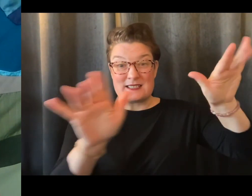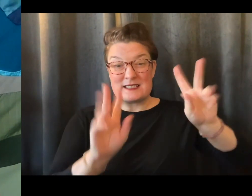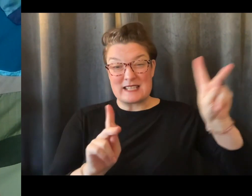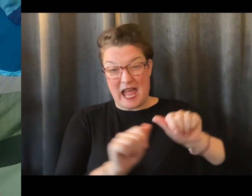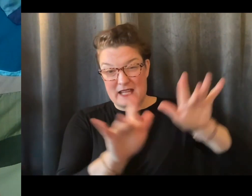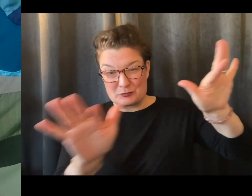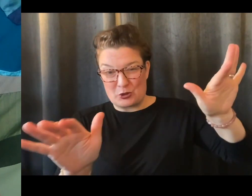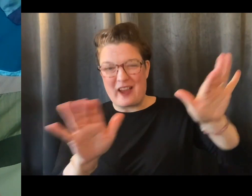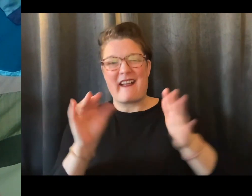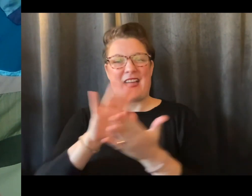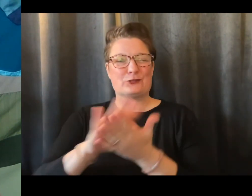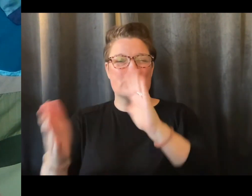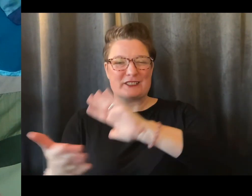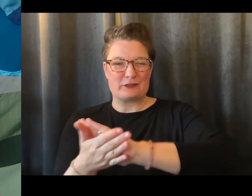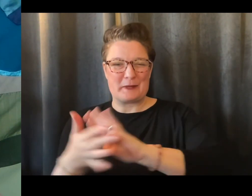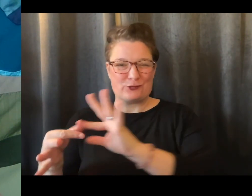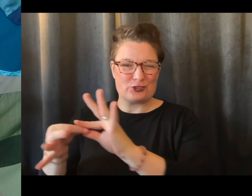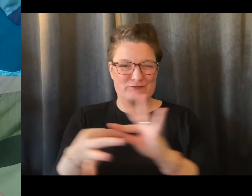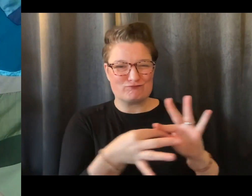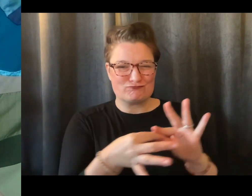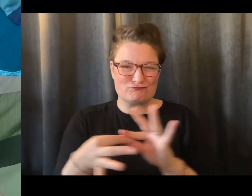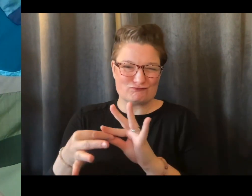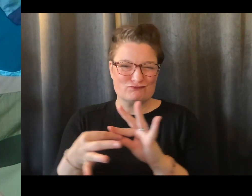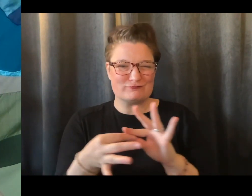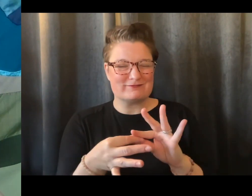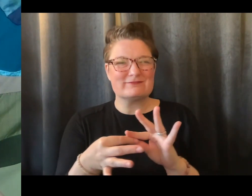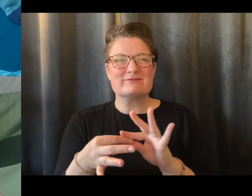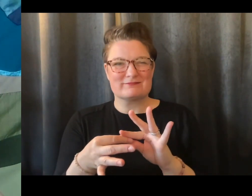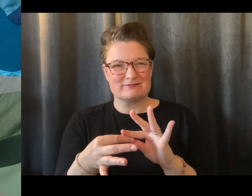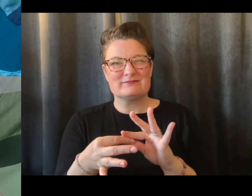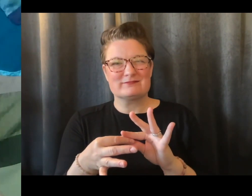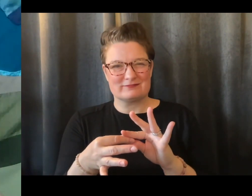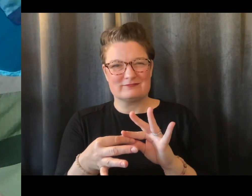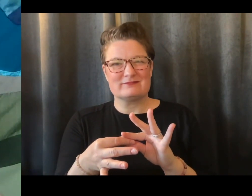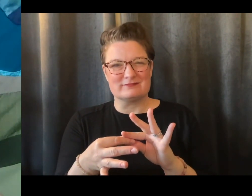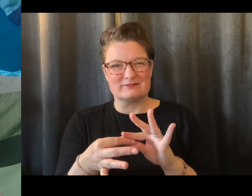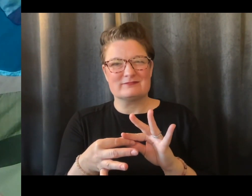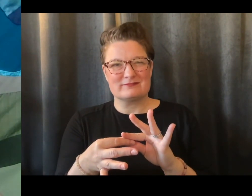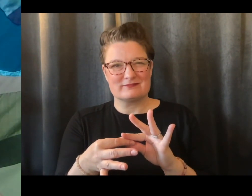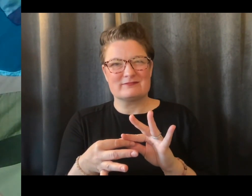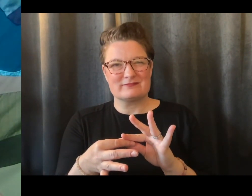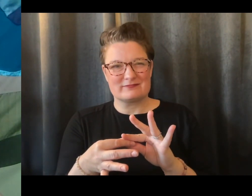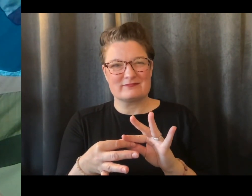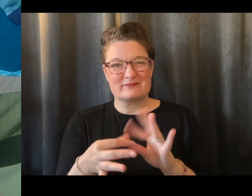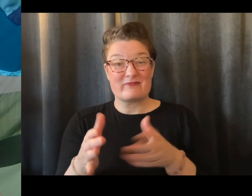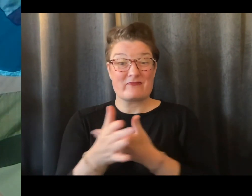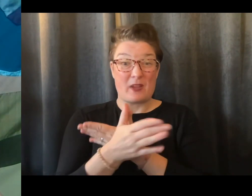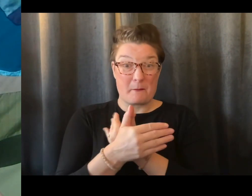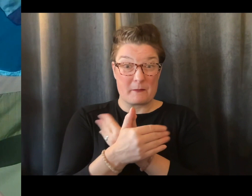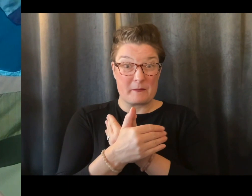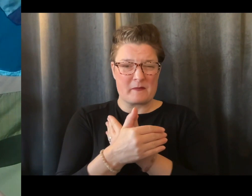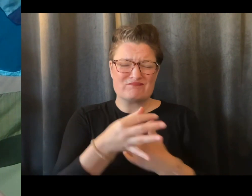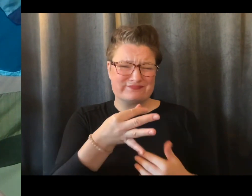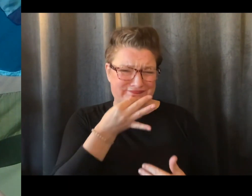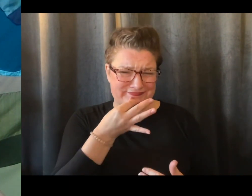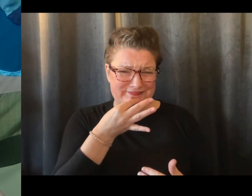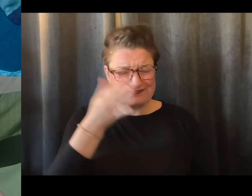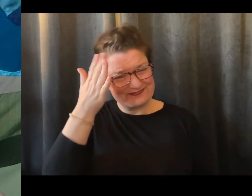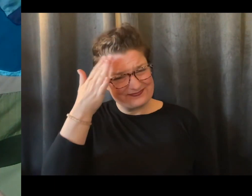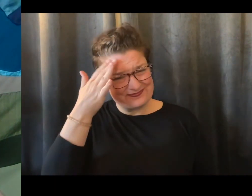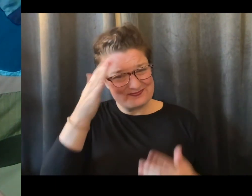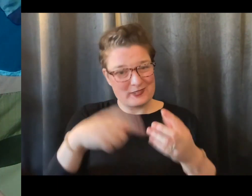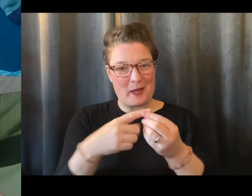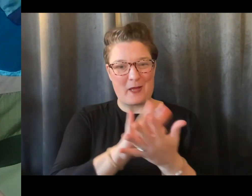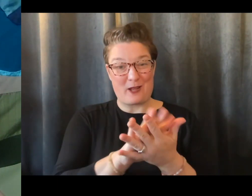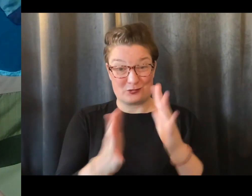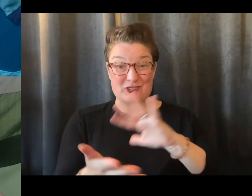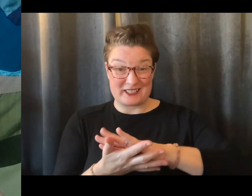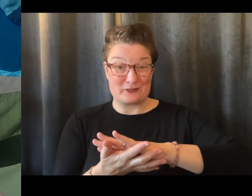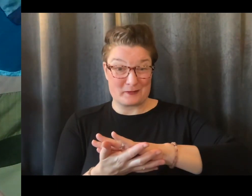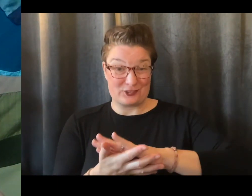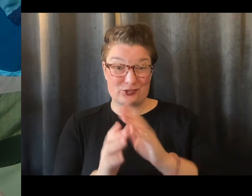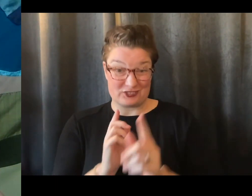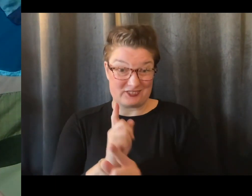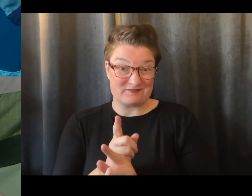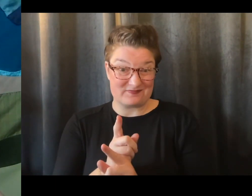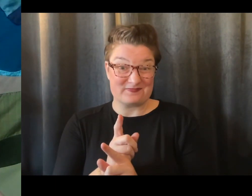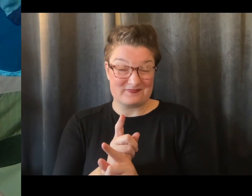the Transformation Monarch is keenly Aware of, from mush to